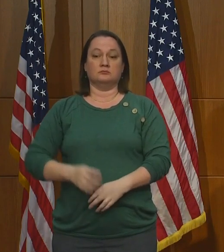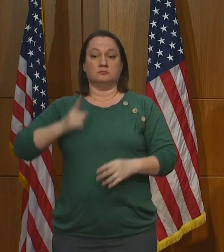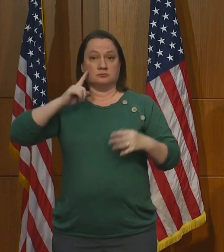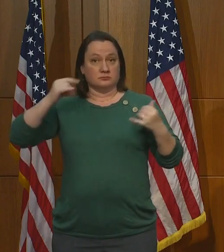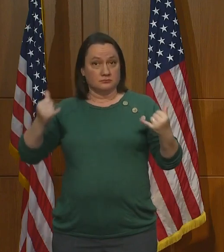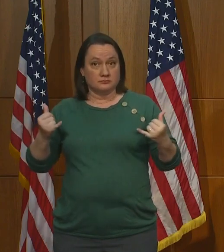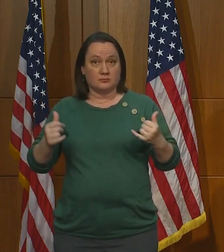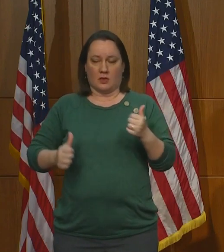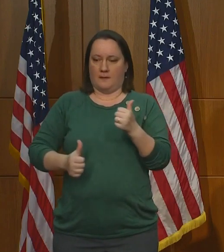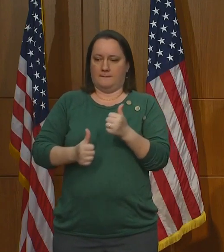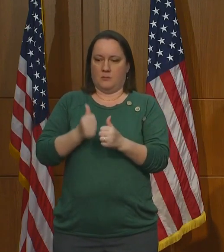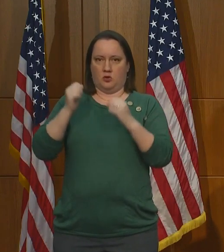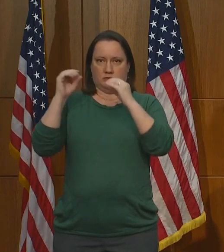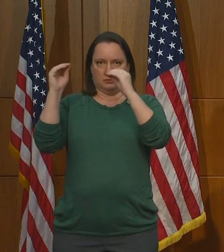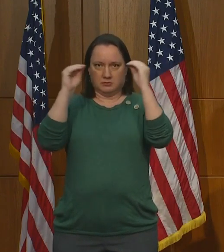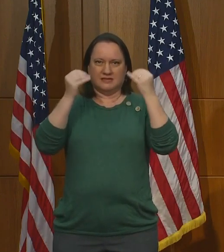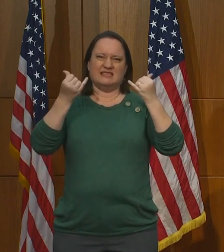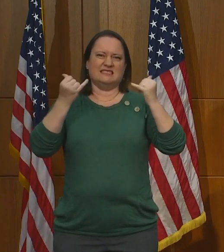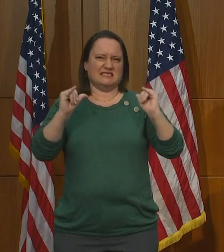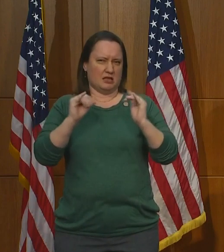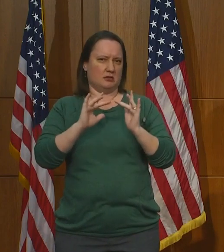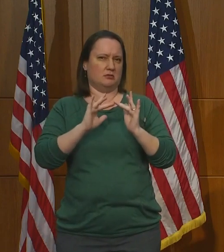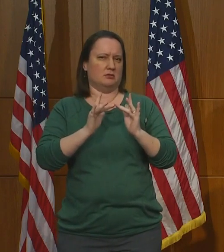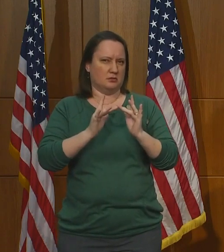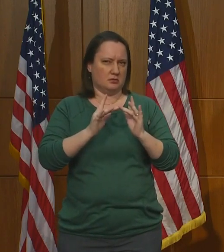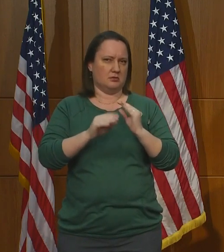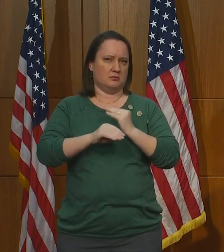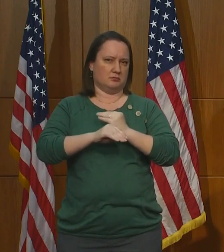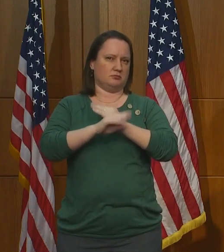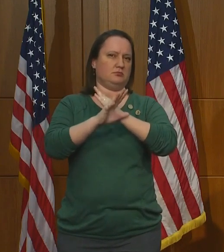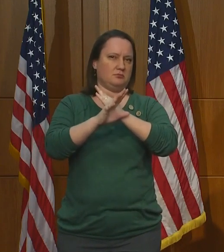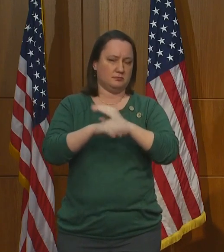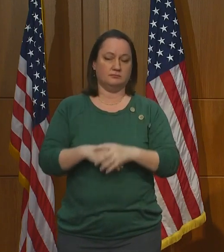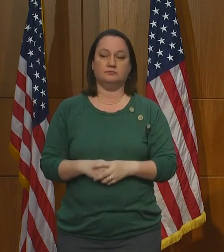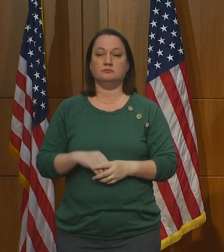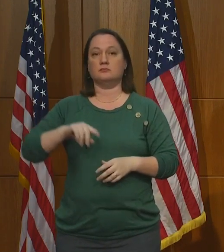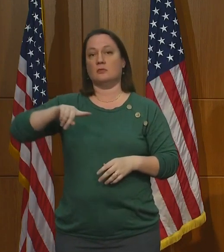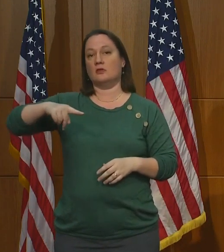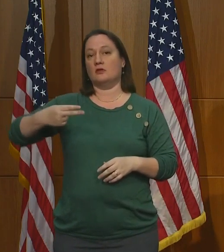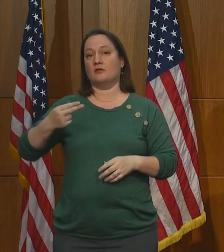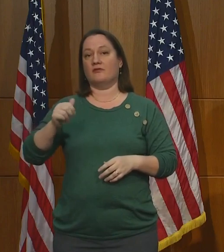LOOKS LIKE ON THE GROUND IS THAT TO START WITH MOST